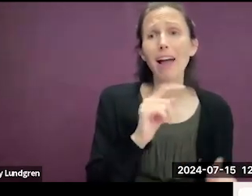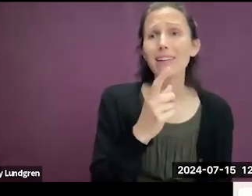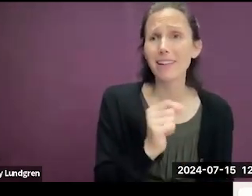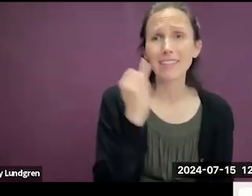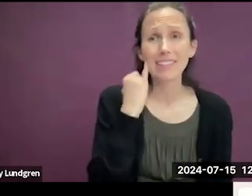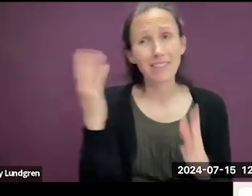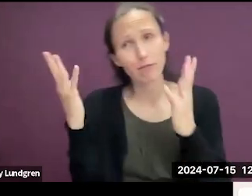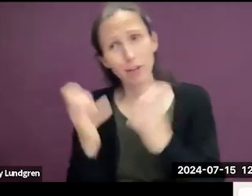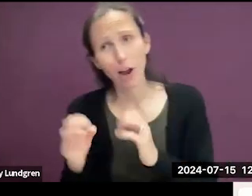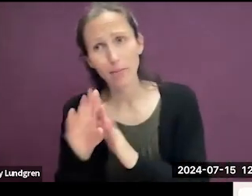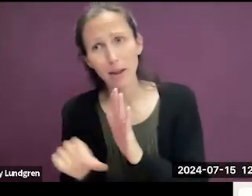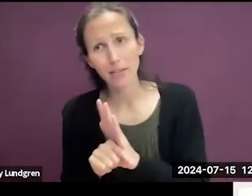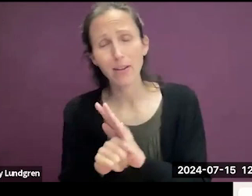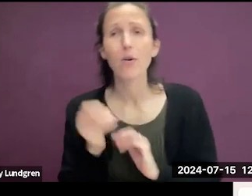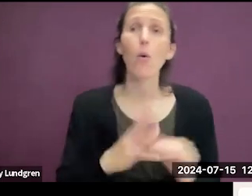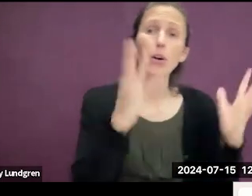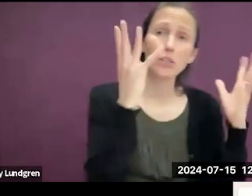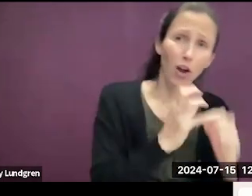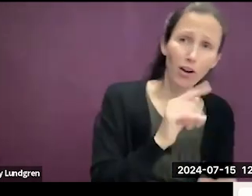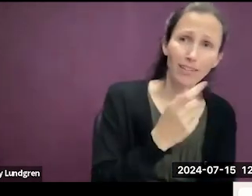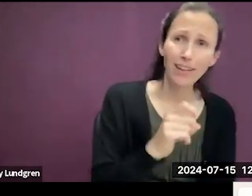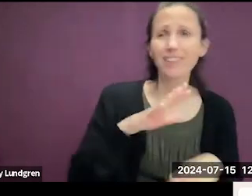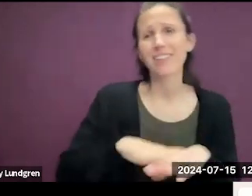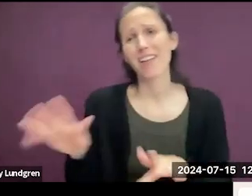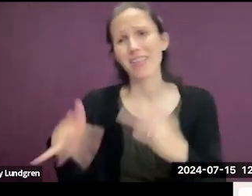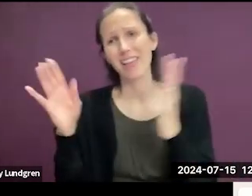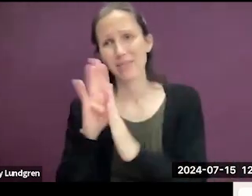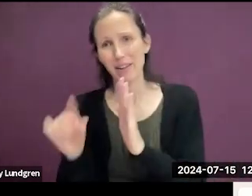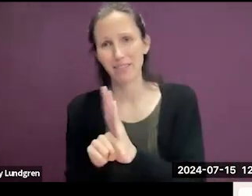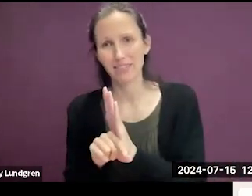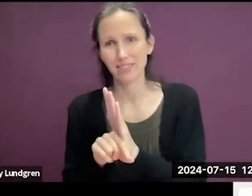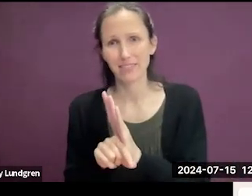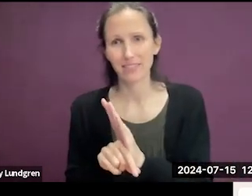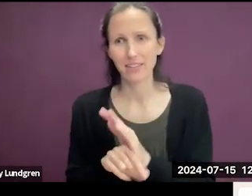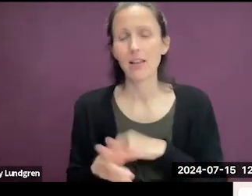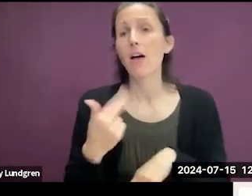or dark text on a light background. But because nothing can ever be plain and simple,